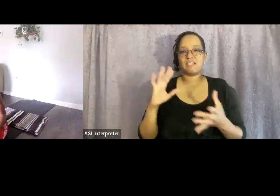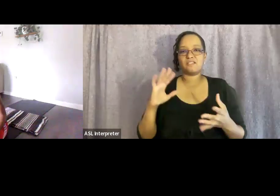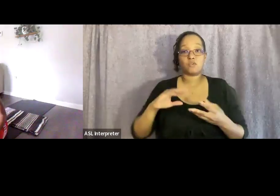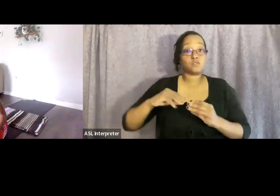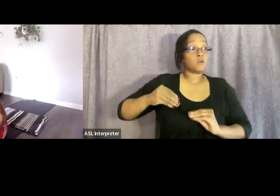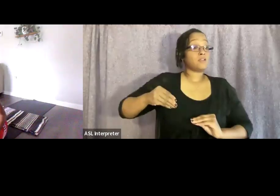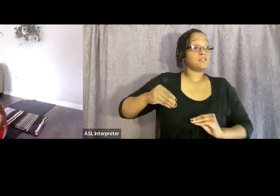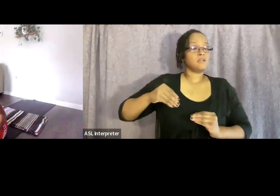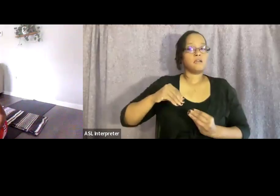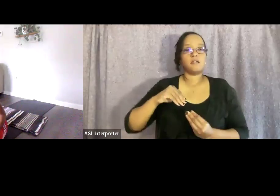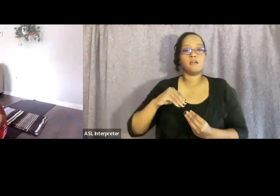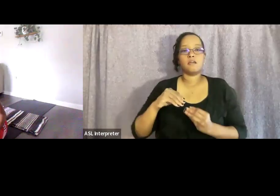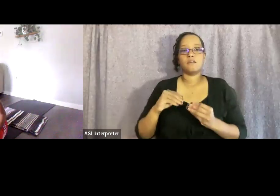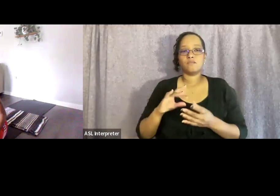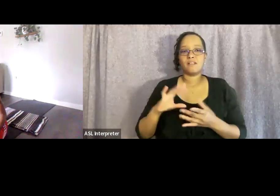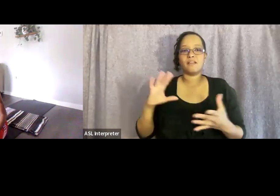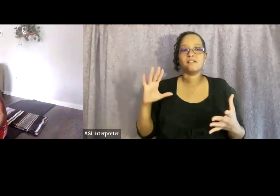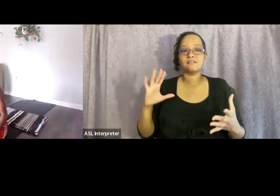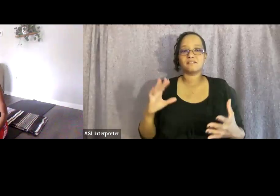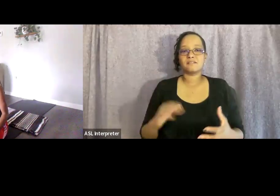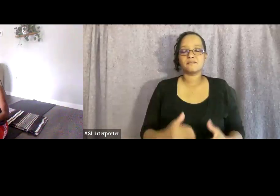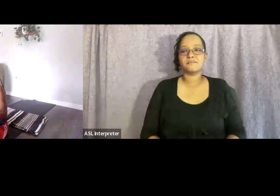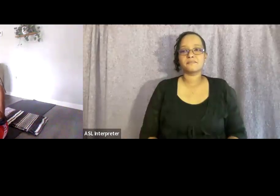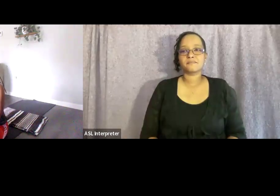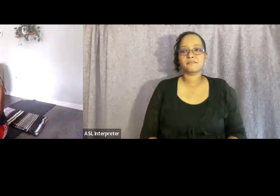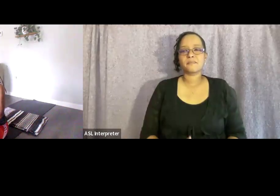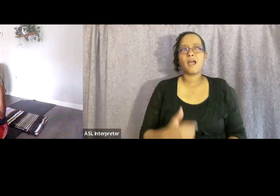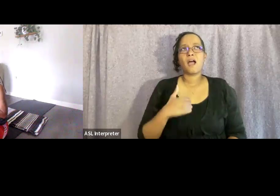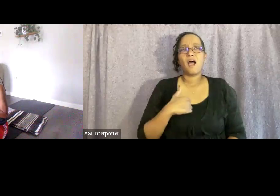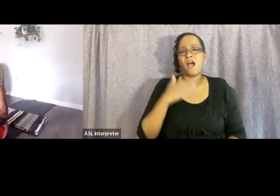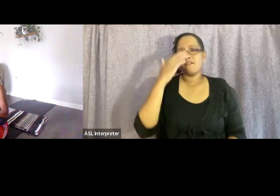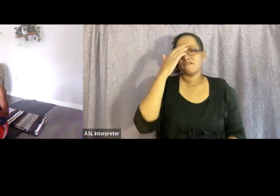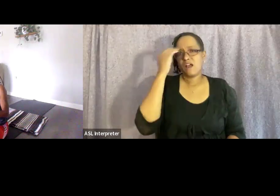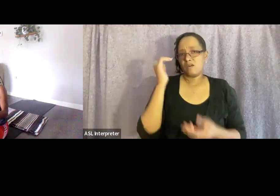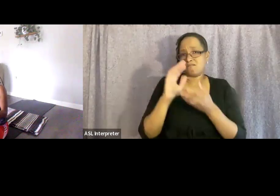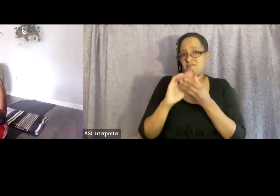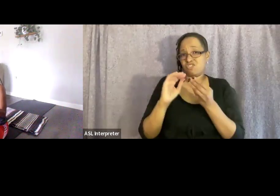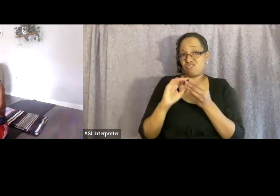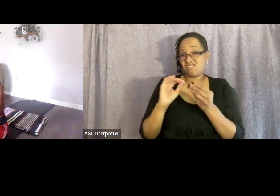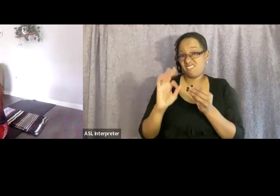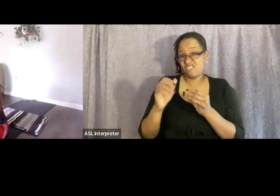And I realize, I forgot to mention, if you were on your back, and you had the legs